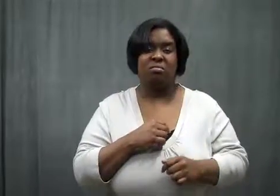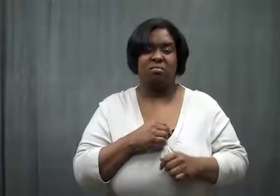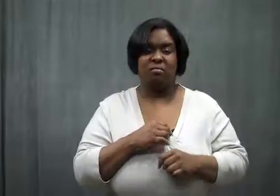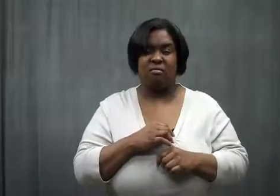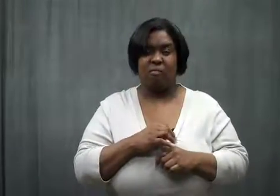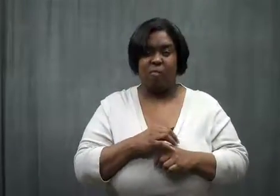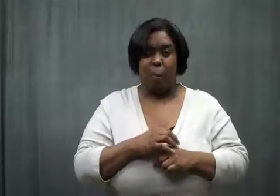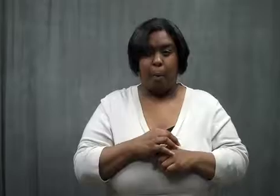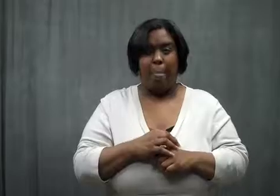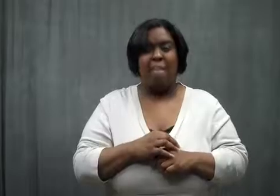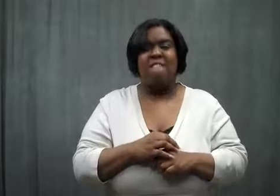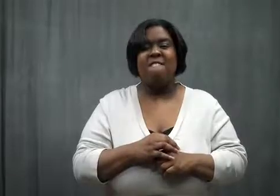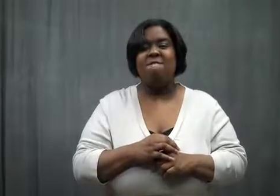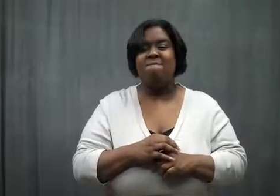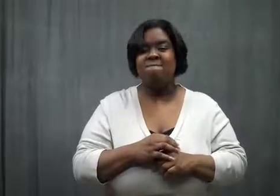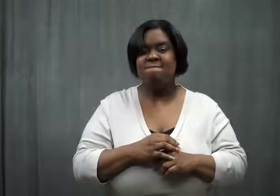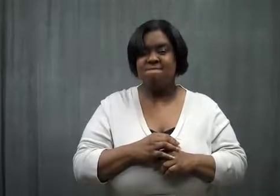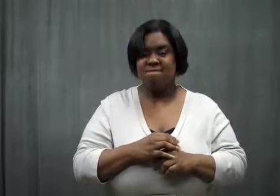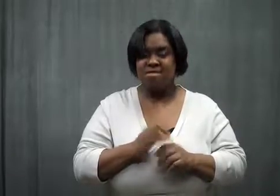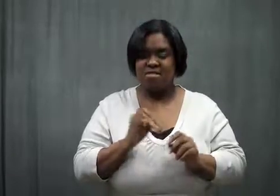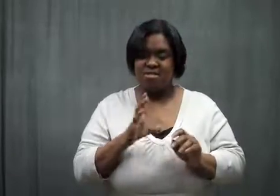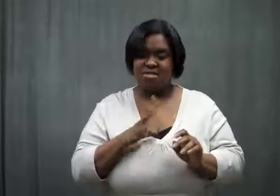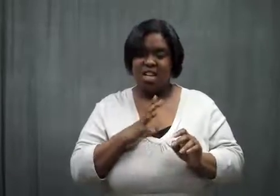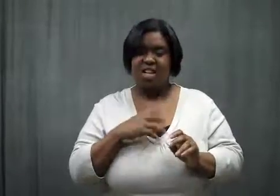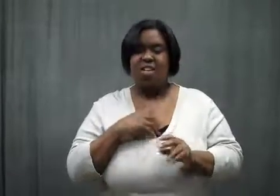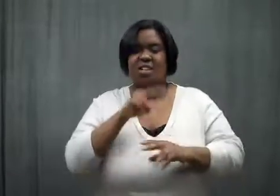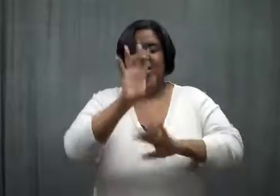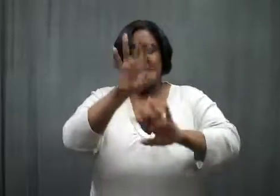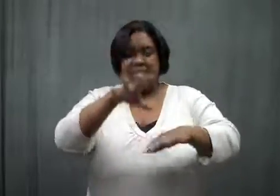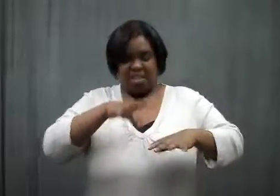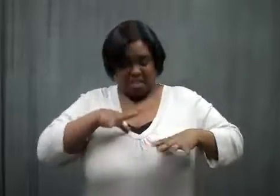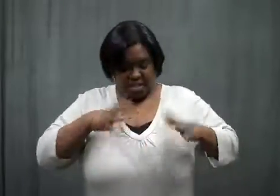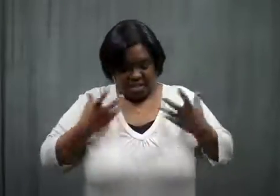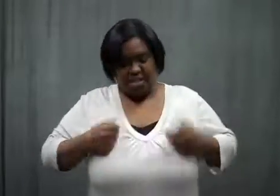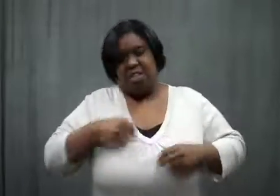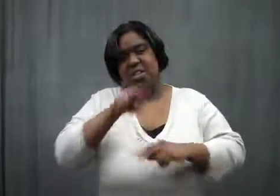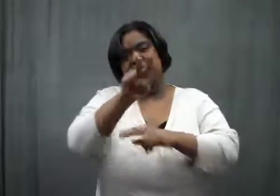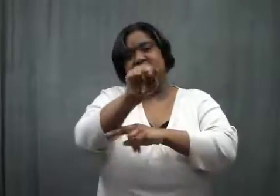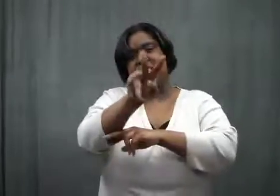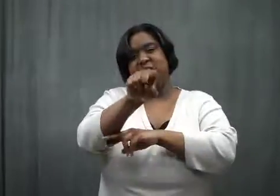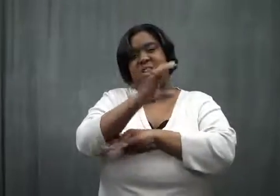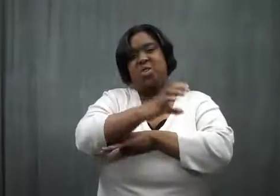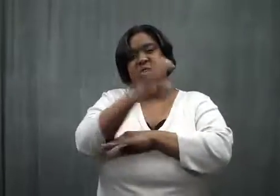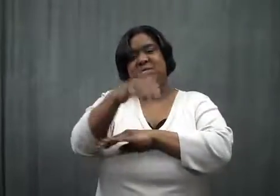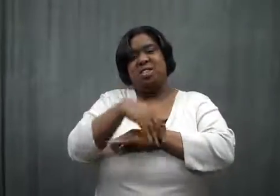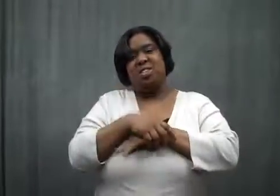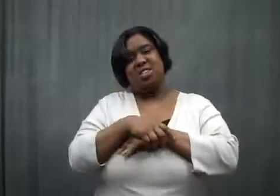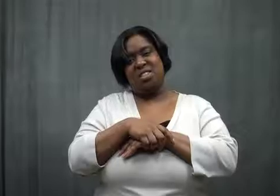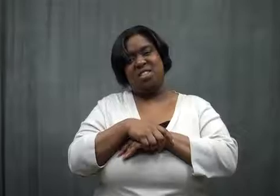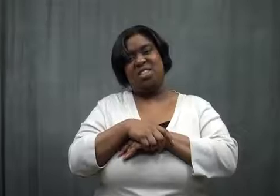Ok fine, I had to deal with it. I was watching the captioning on TV.